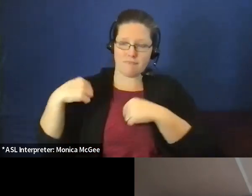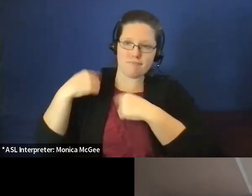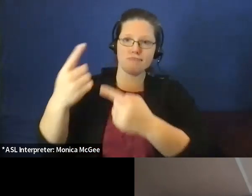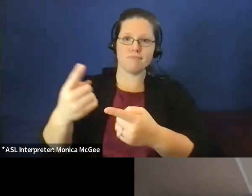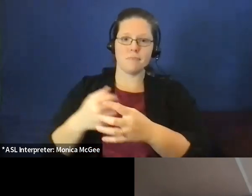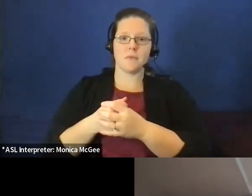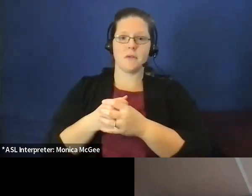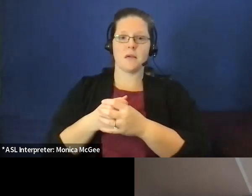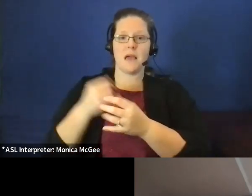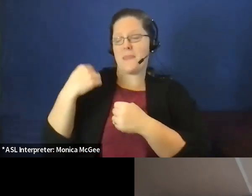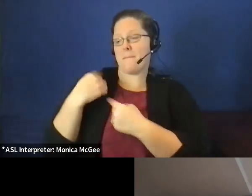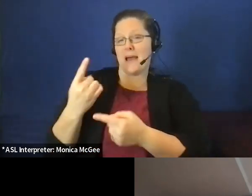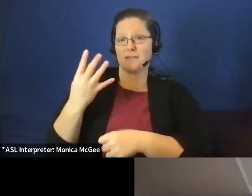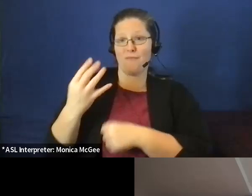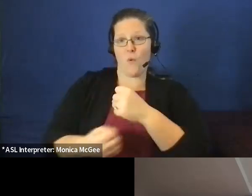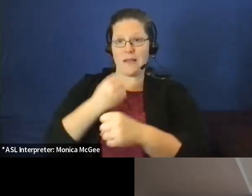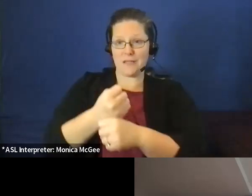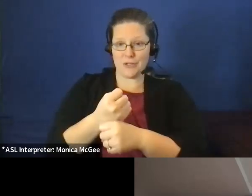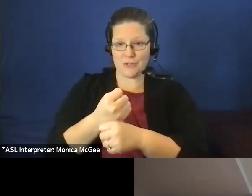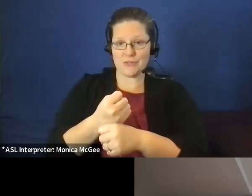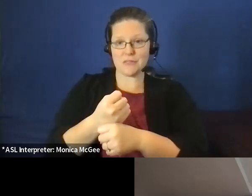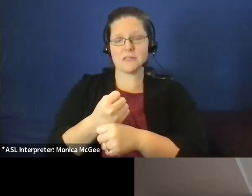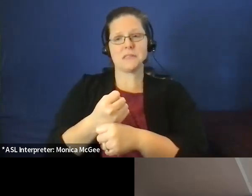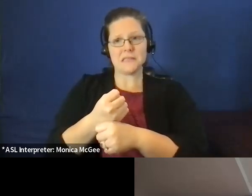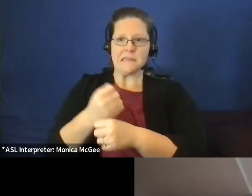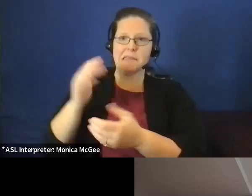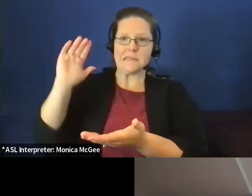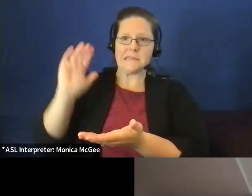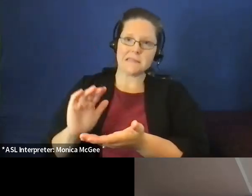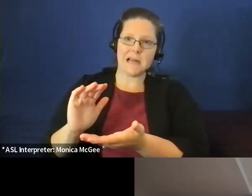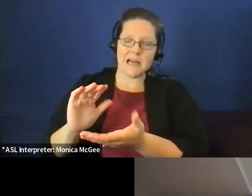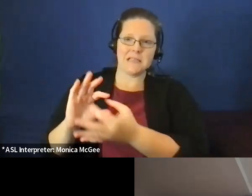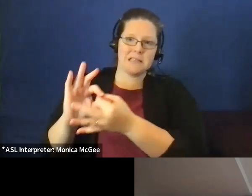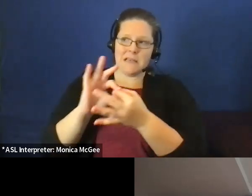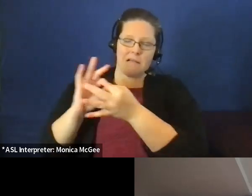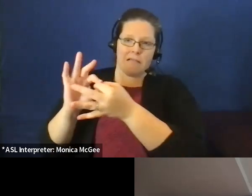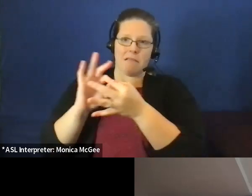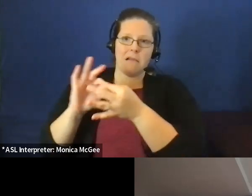created a great collaboration between FEMA and the disability community